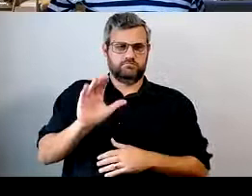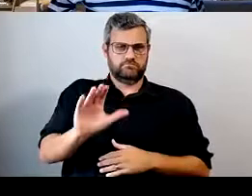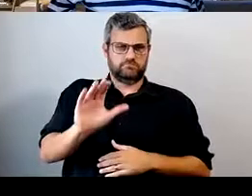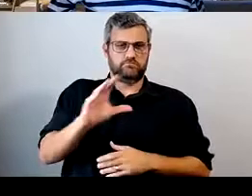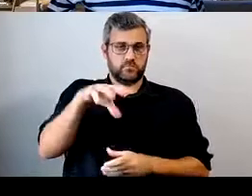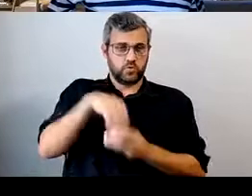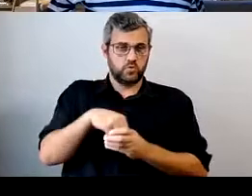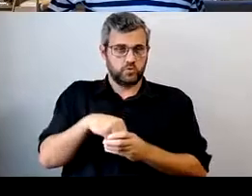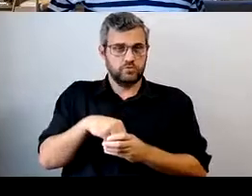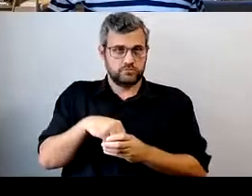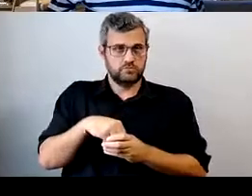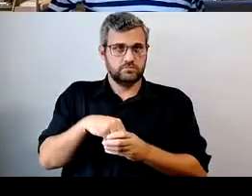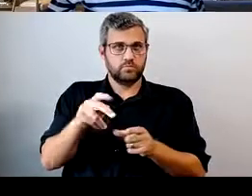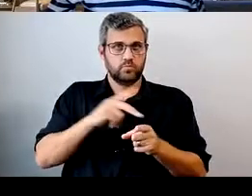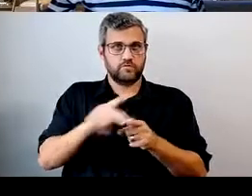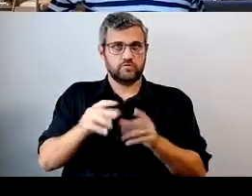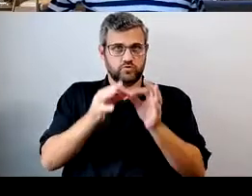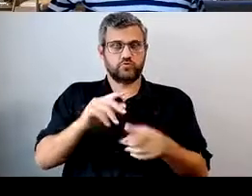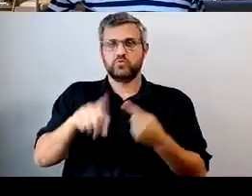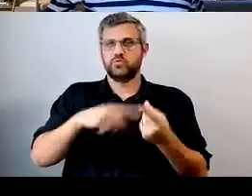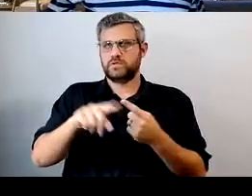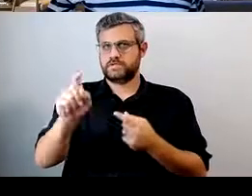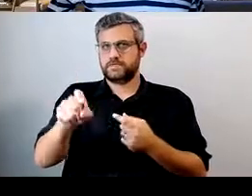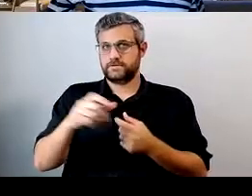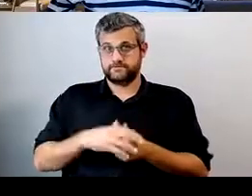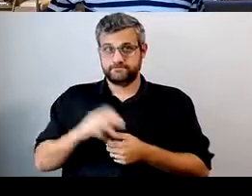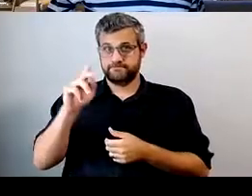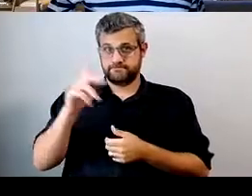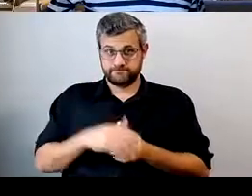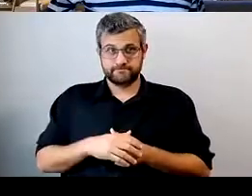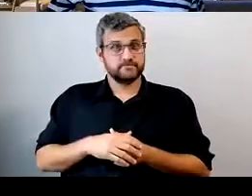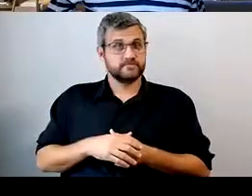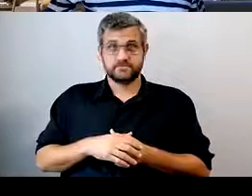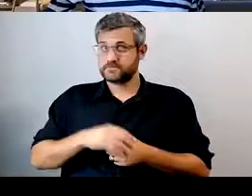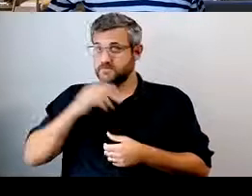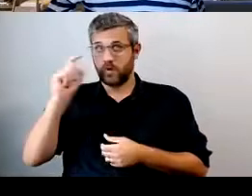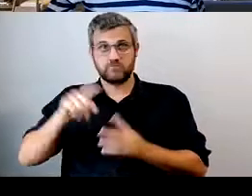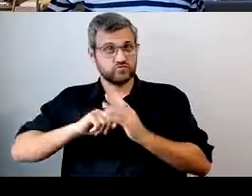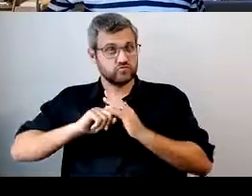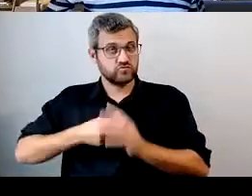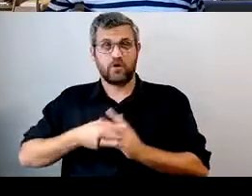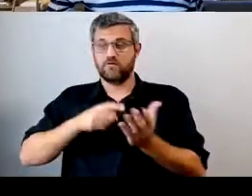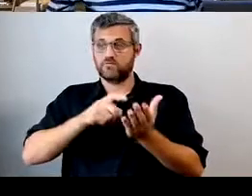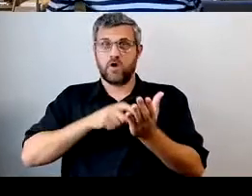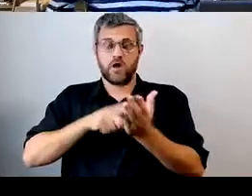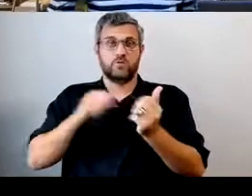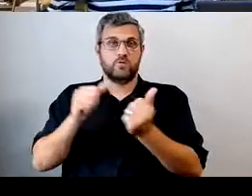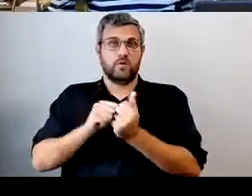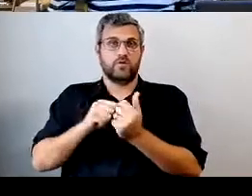a professional interpreter when needed. And you don't have to start from scratch with a glossary or dictionary. There are some out there.